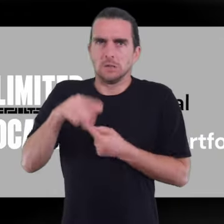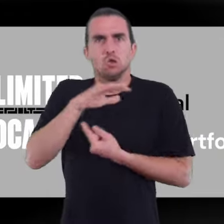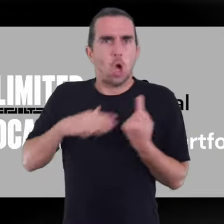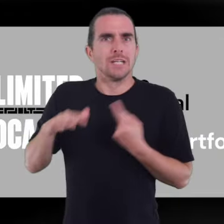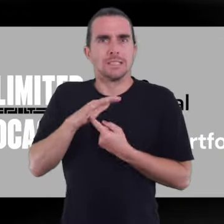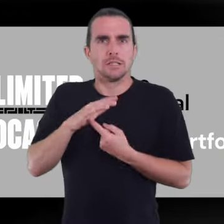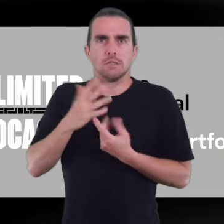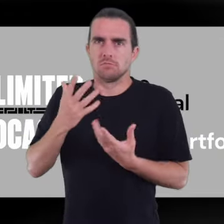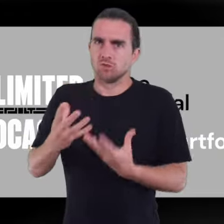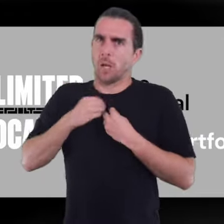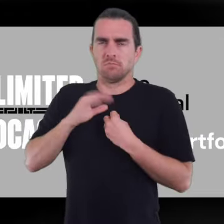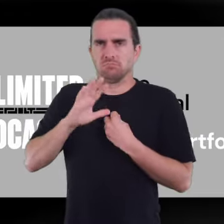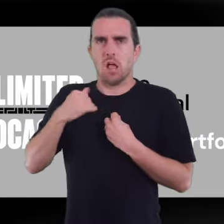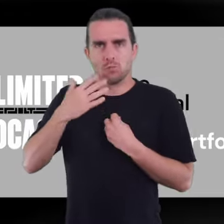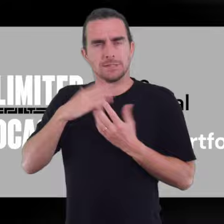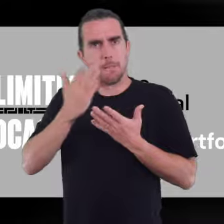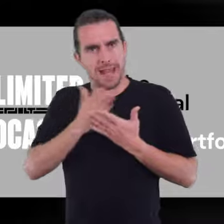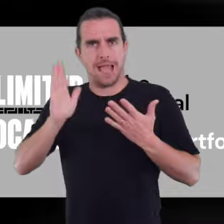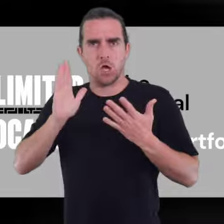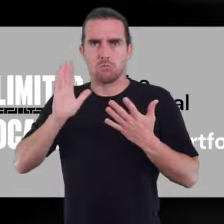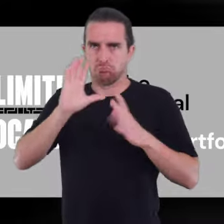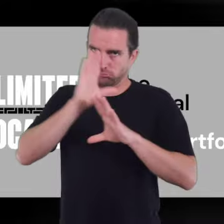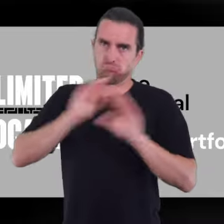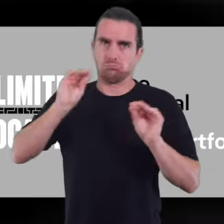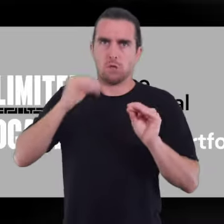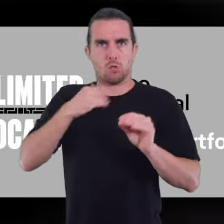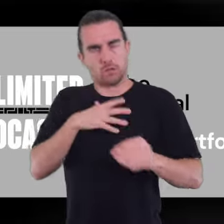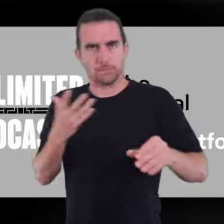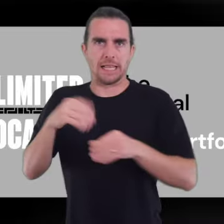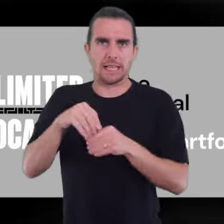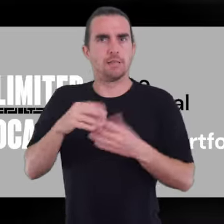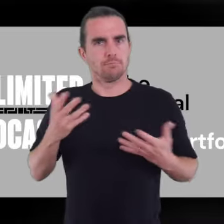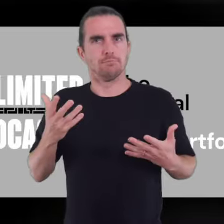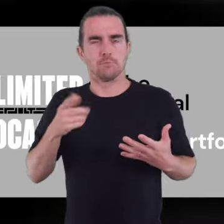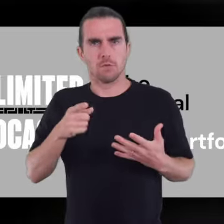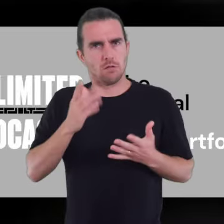and this is stopping me, and I want to shout loudly into the air about how this is affecting me.